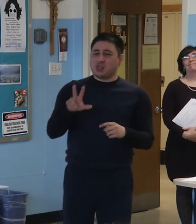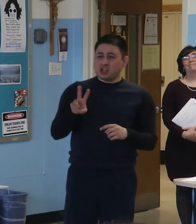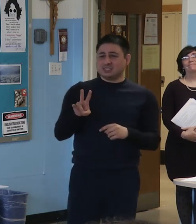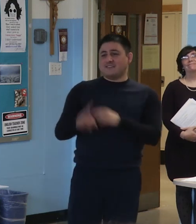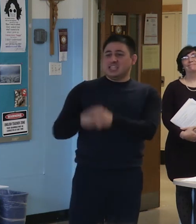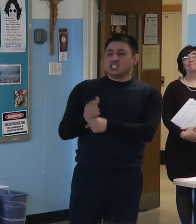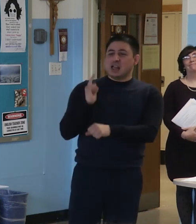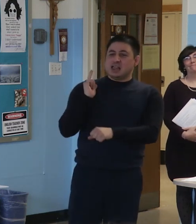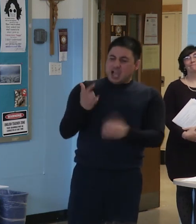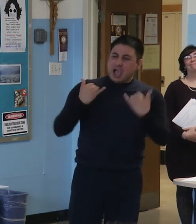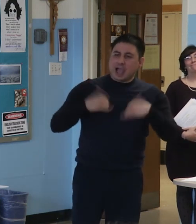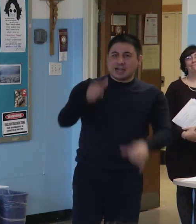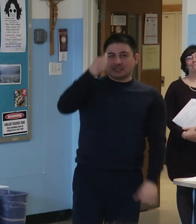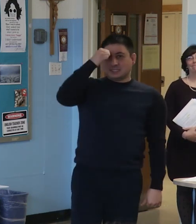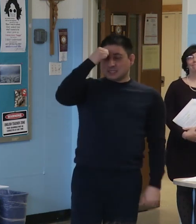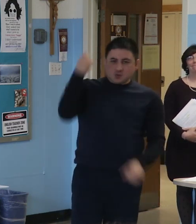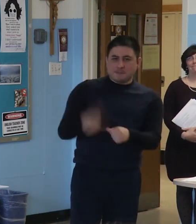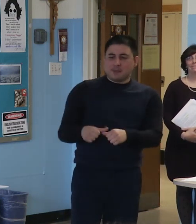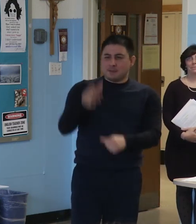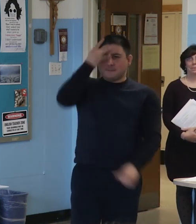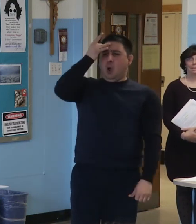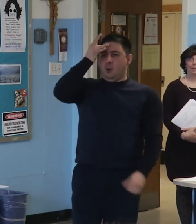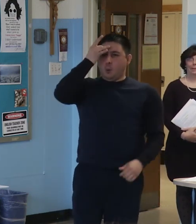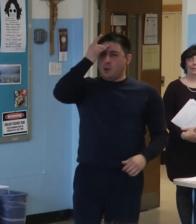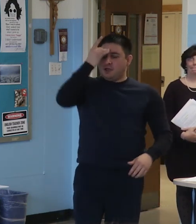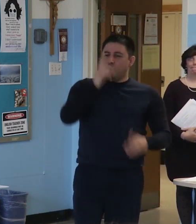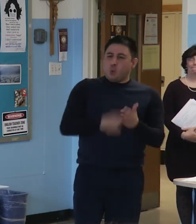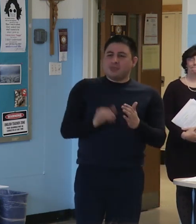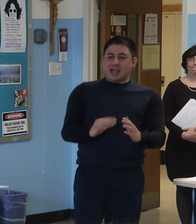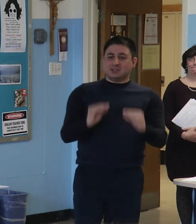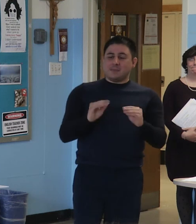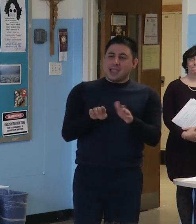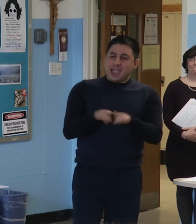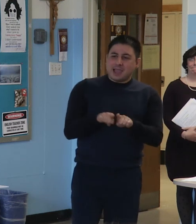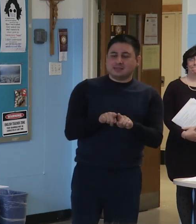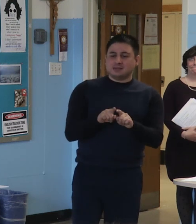years later, I still remember that moment, and what it taught me as a priest, you